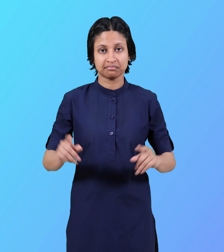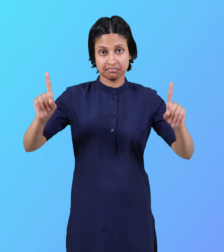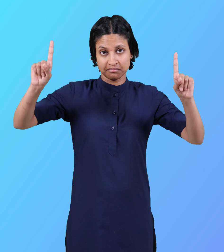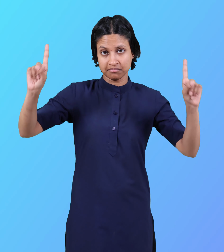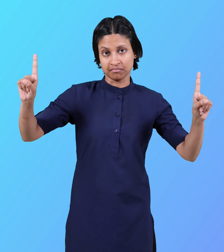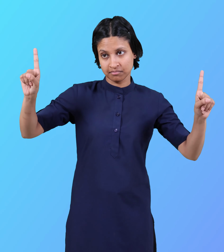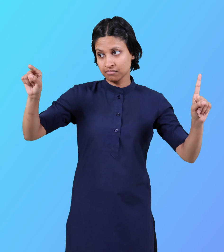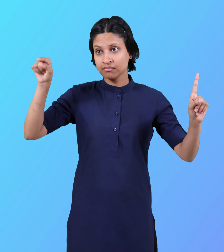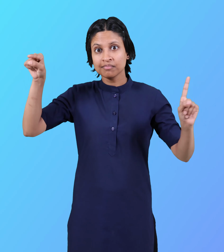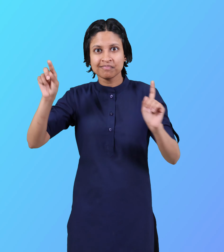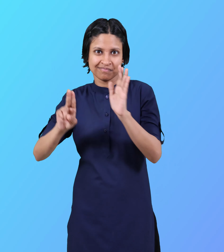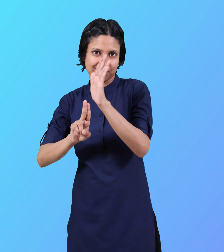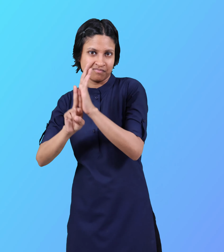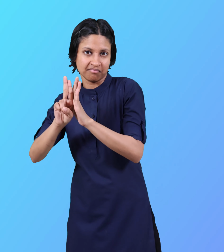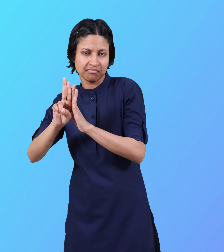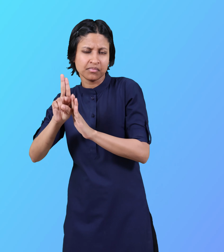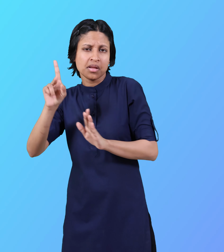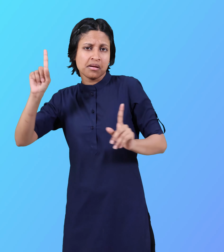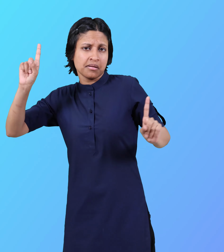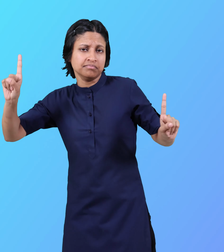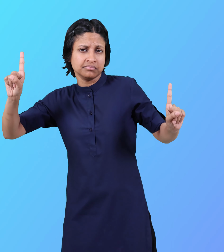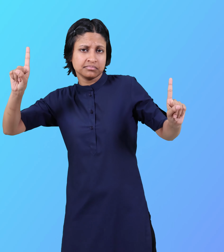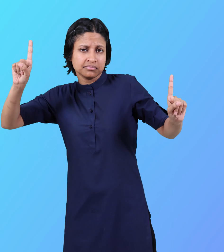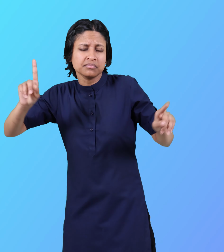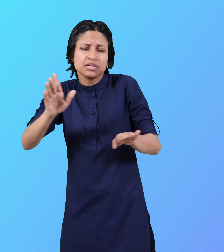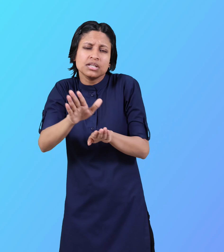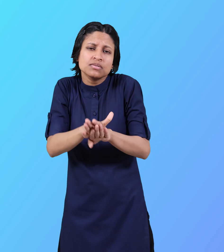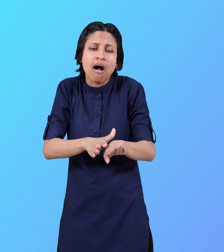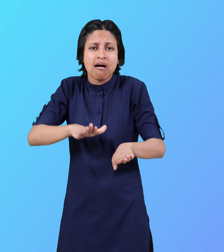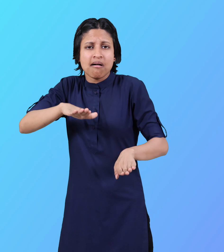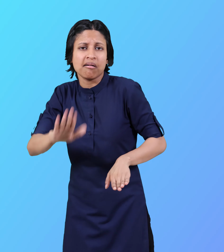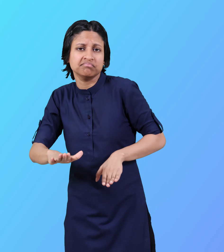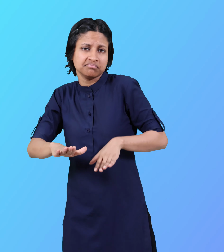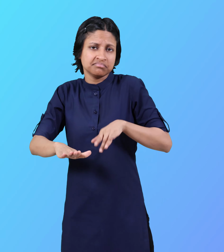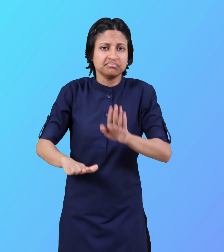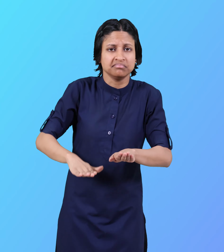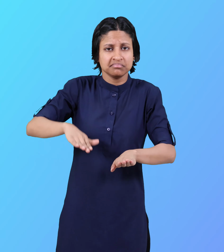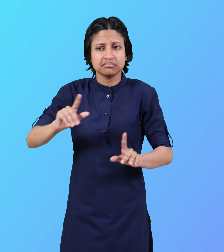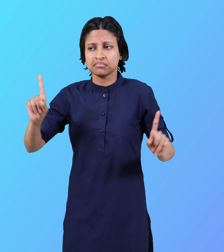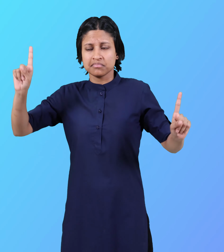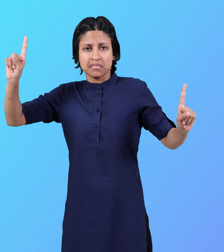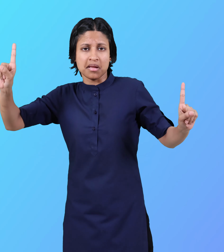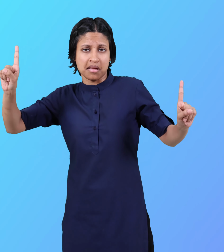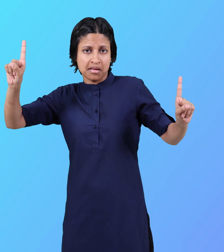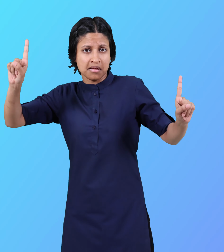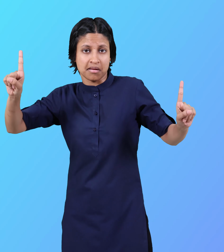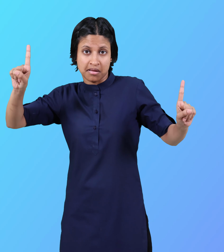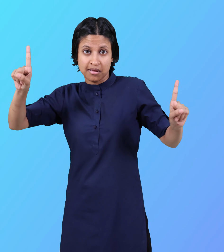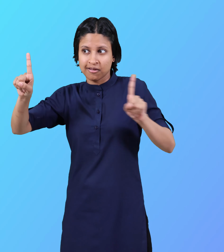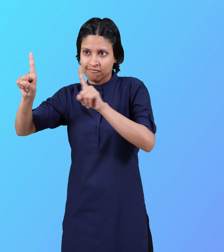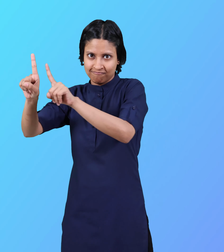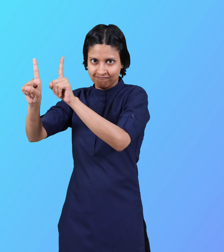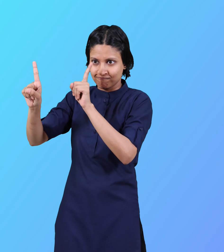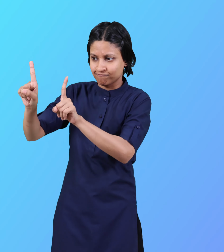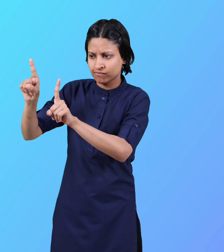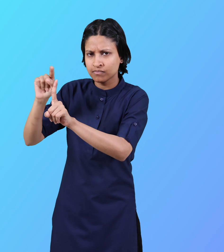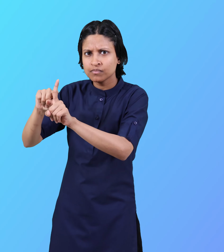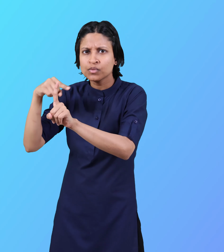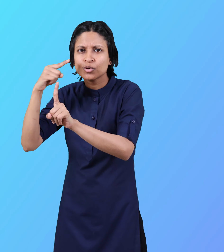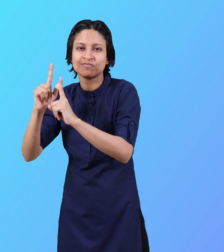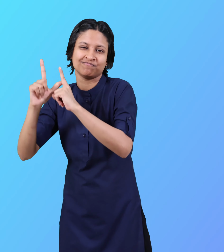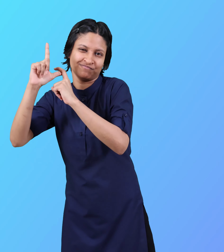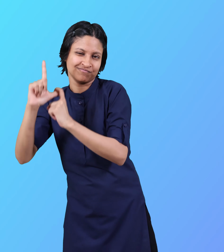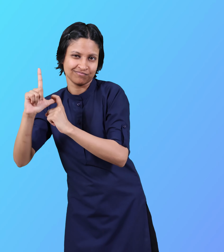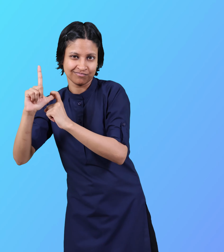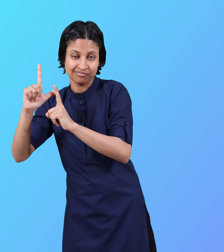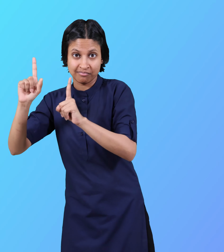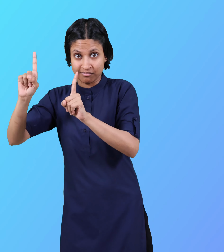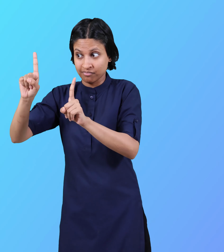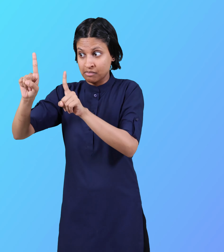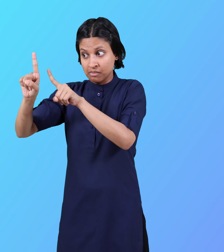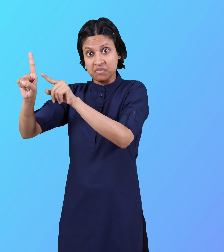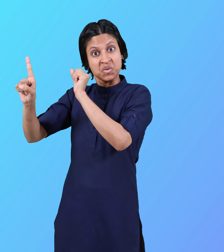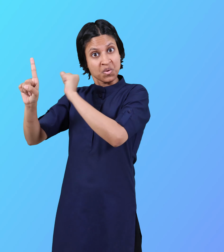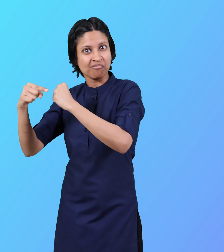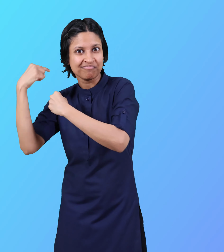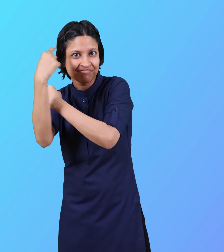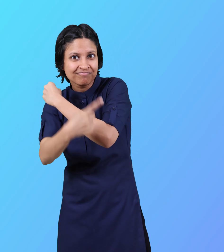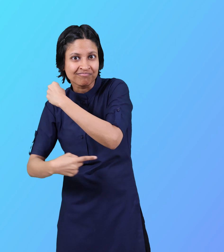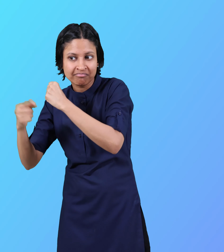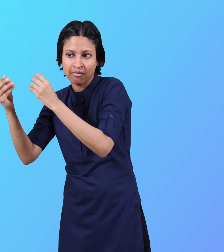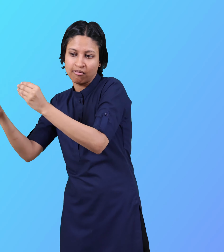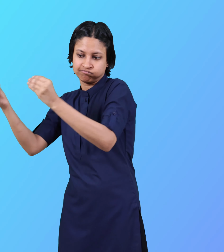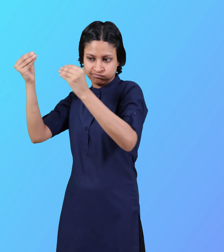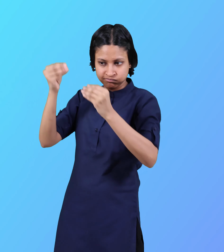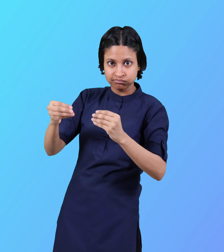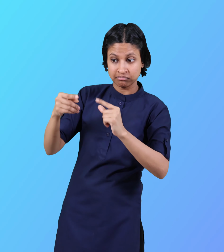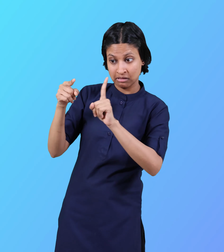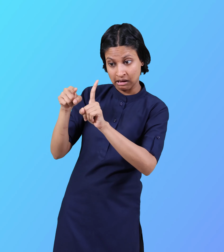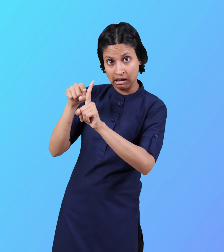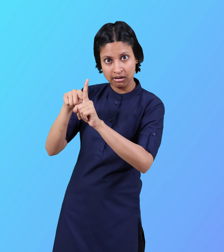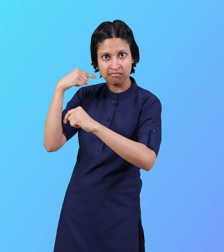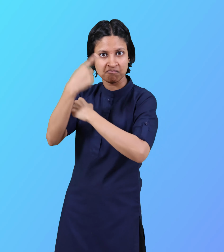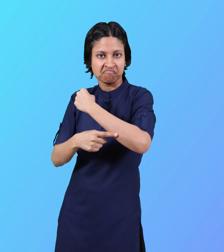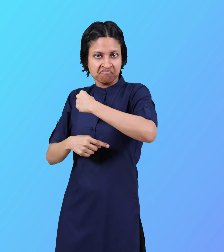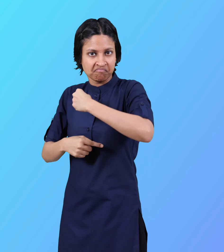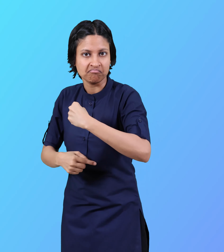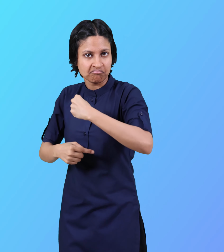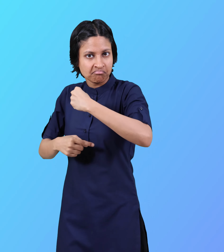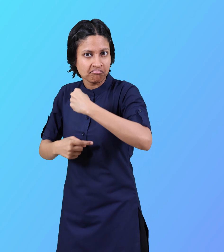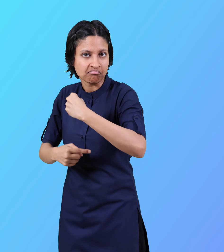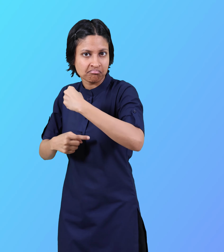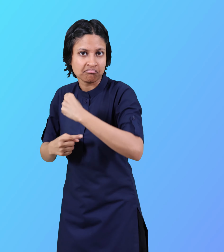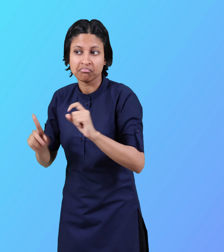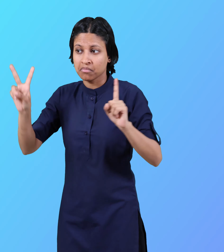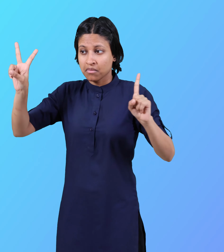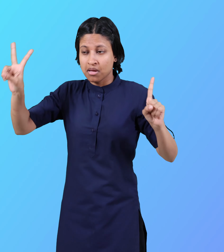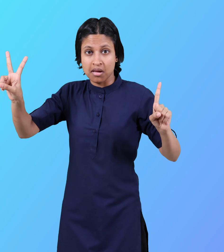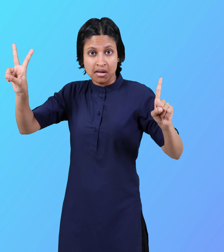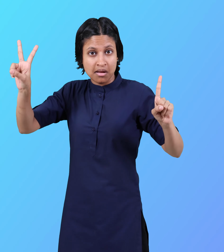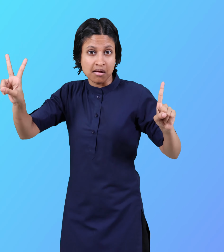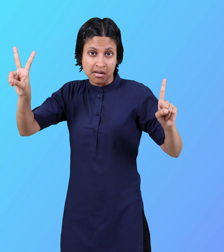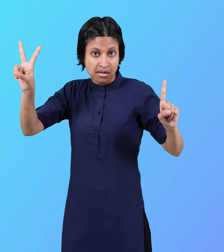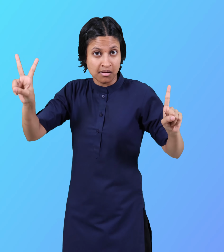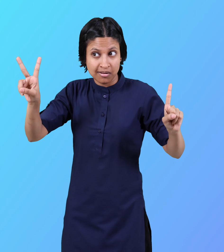The Philistine slowly walked closer and closer to David. Goliath’s helper walked in front of him, carrying a large shield.